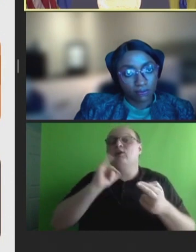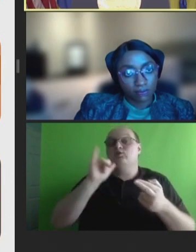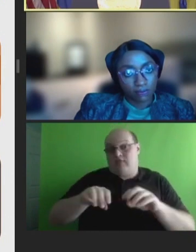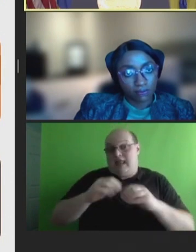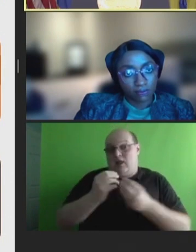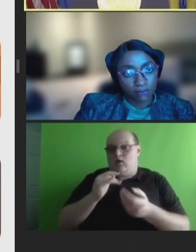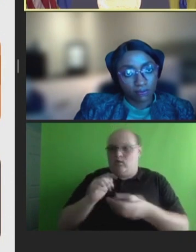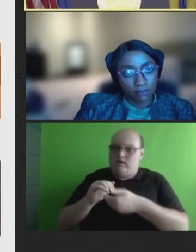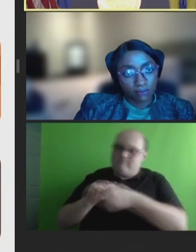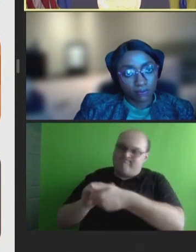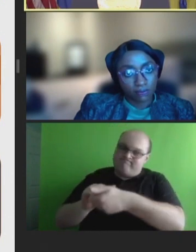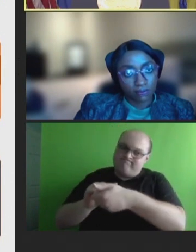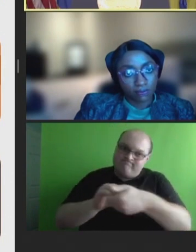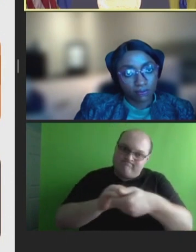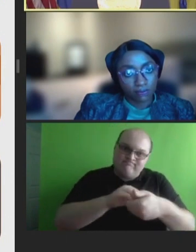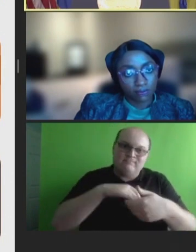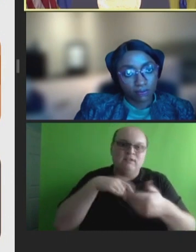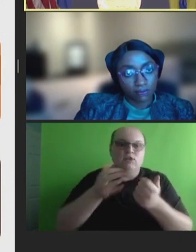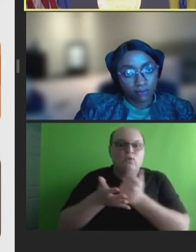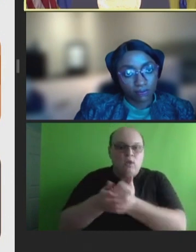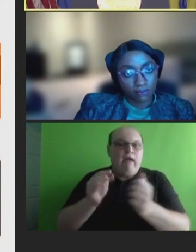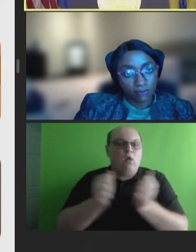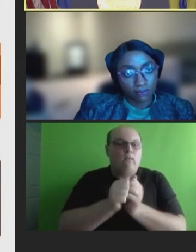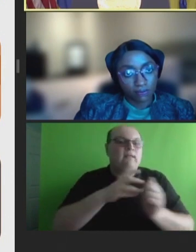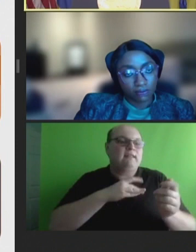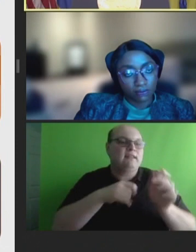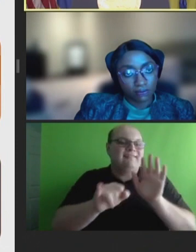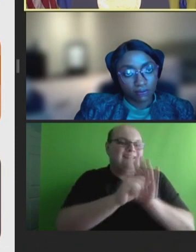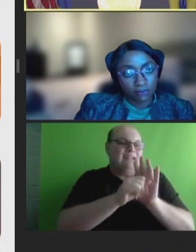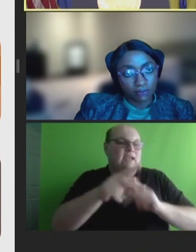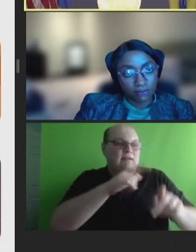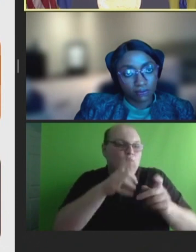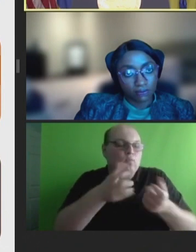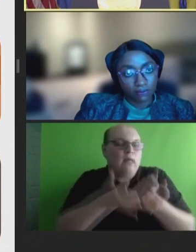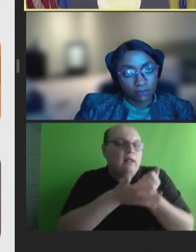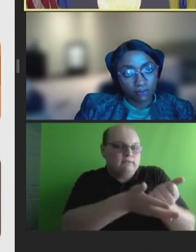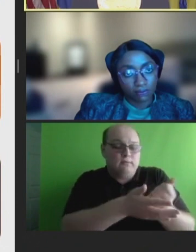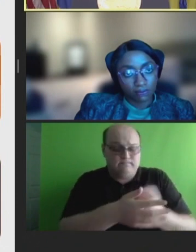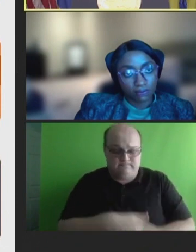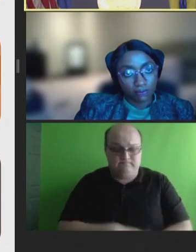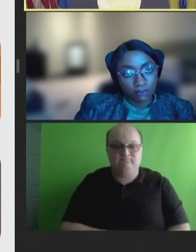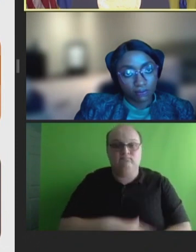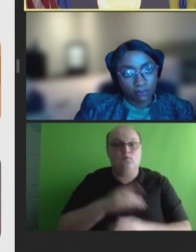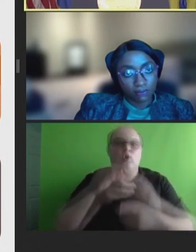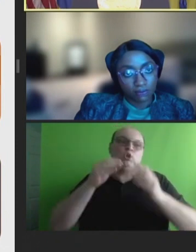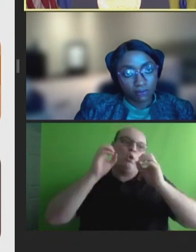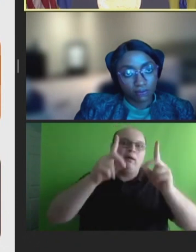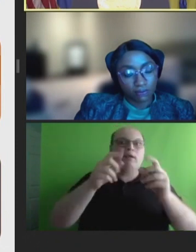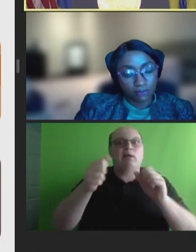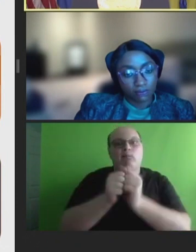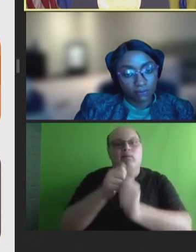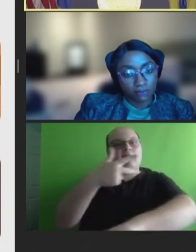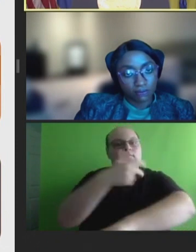or to that more general information about vaccine confidence. And partnering with these types of